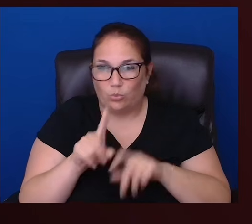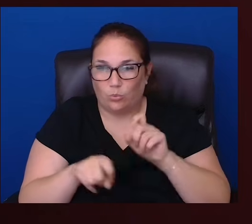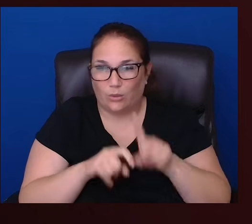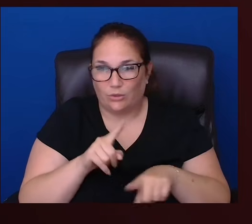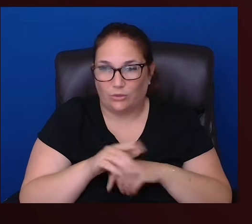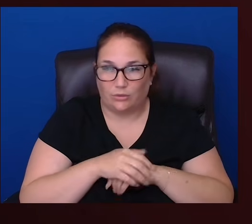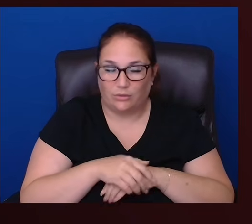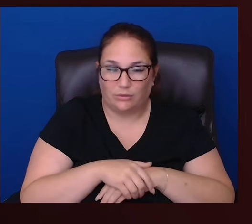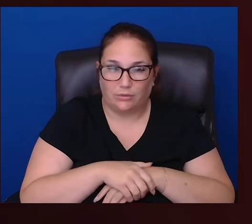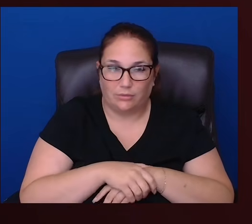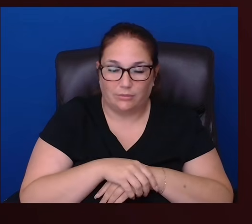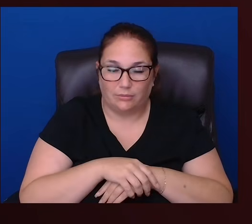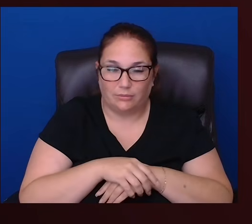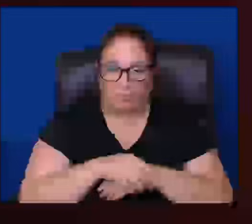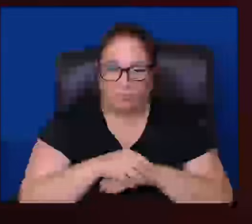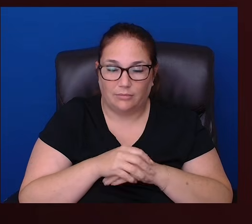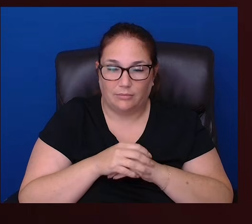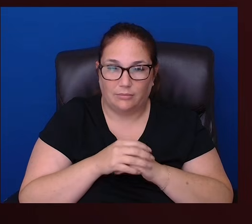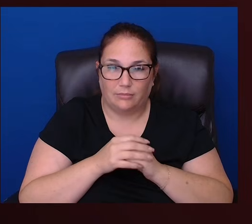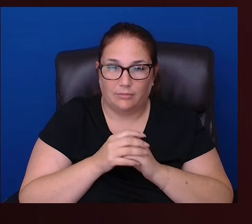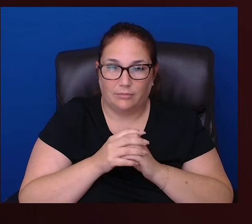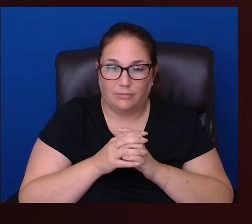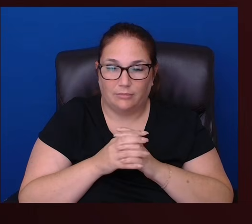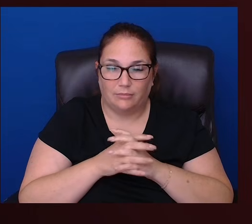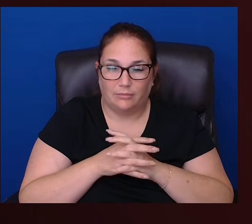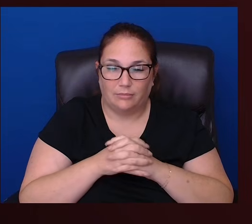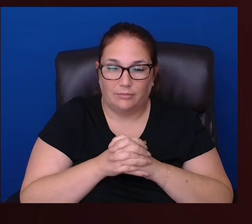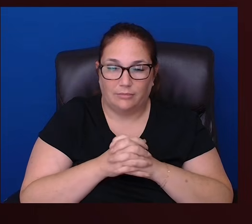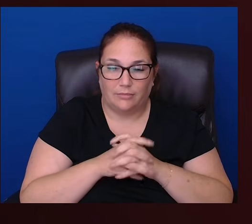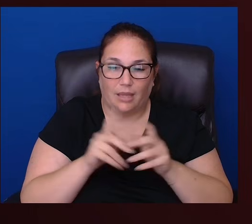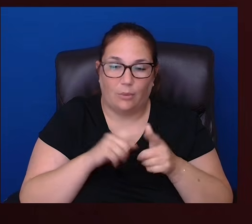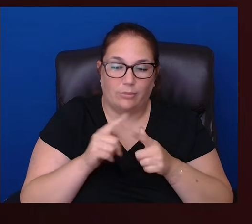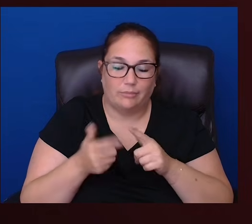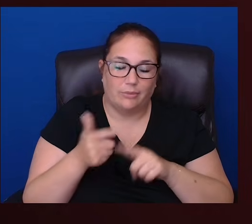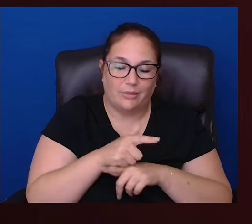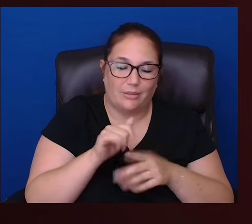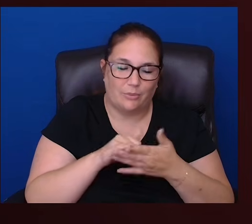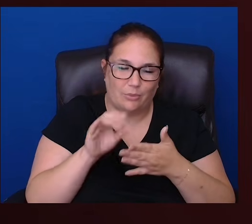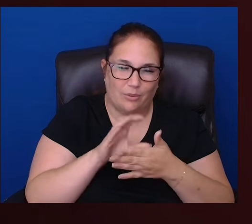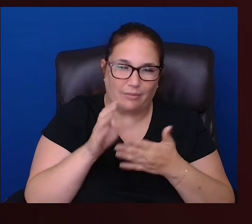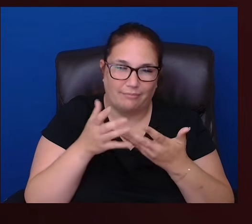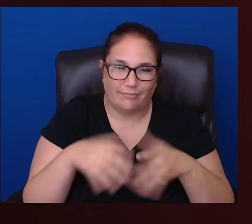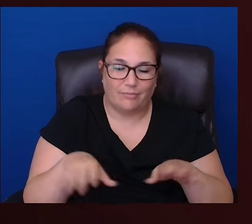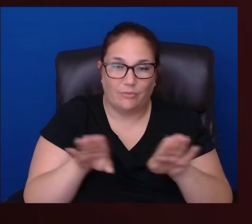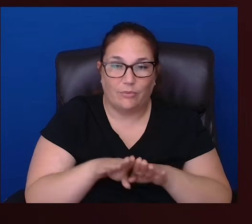going to pop over to that and then we'll conclude. For those of you that need to go to another session,